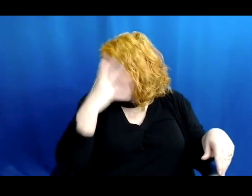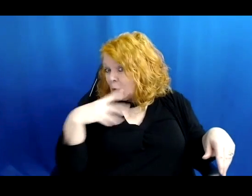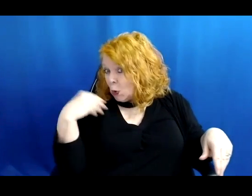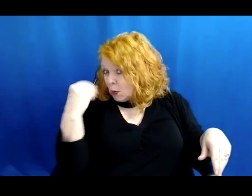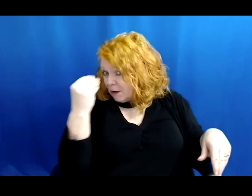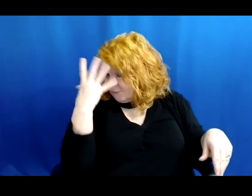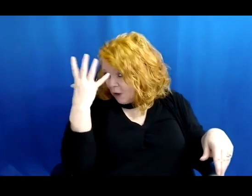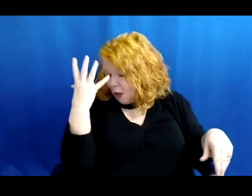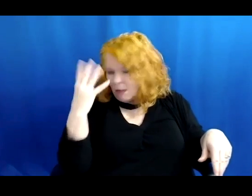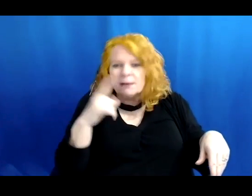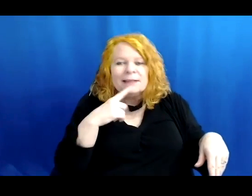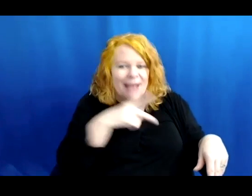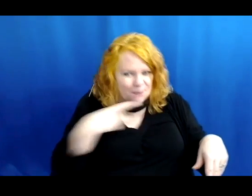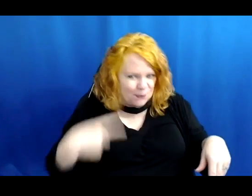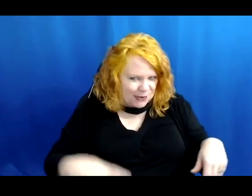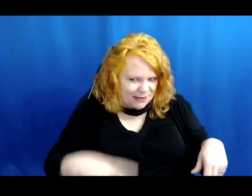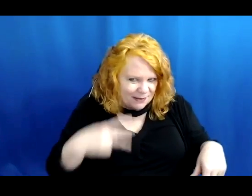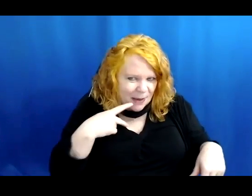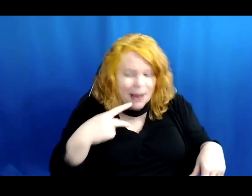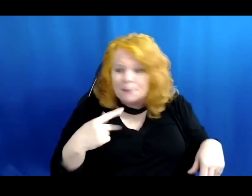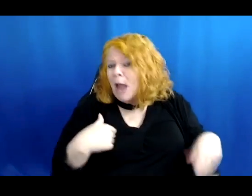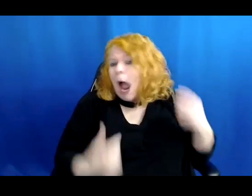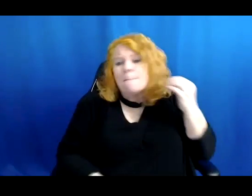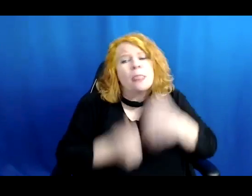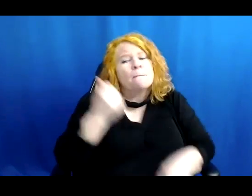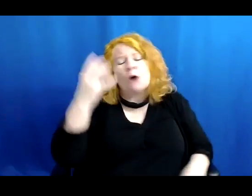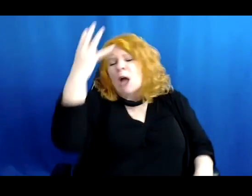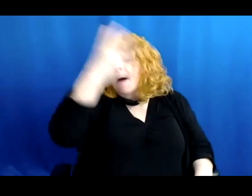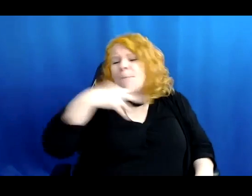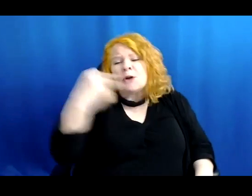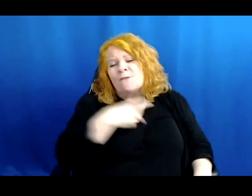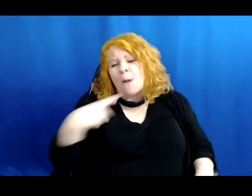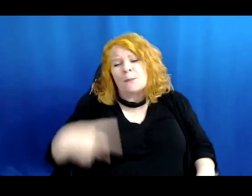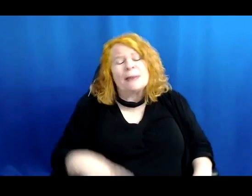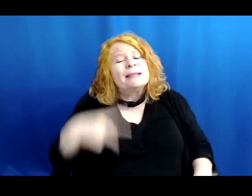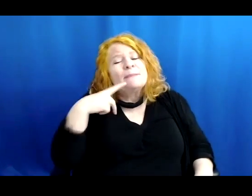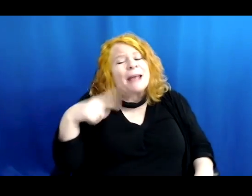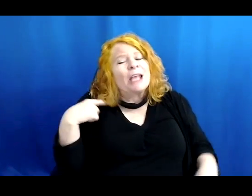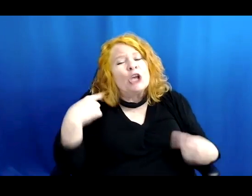“I am the most beautiful Princess Peggy you will ever meet.Yes! I am the prettiest,